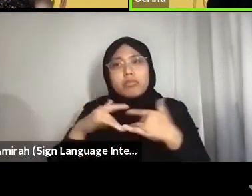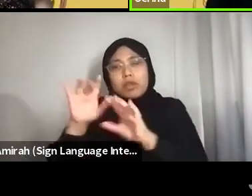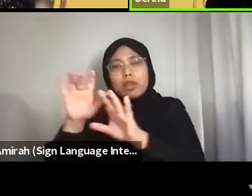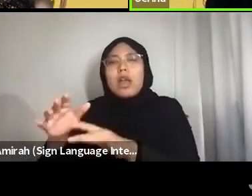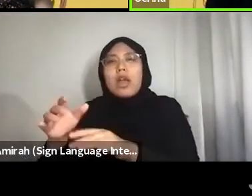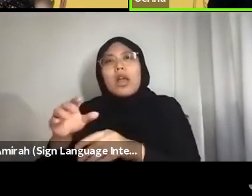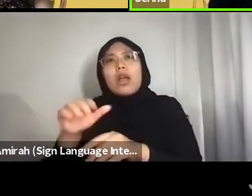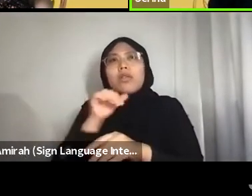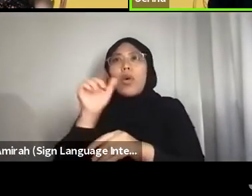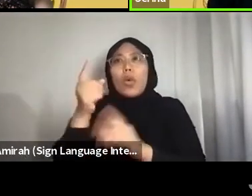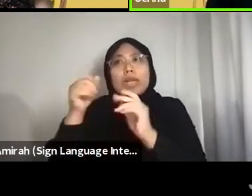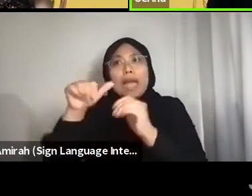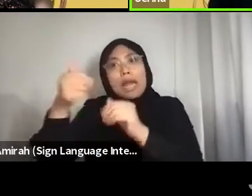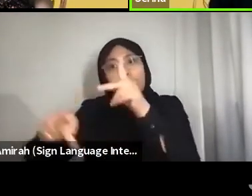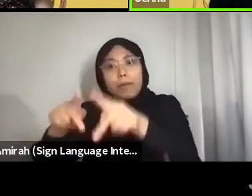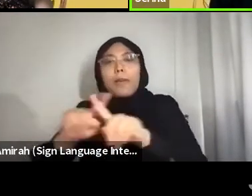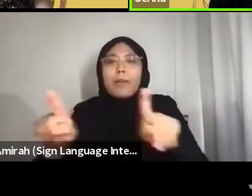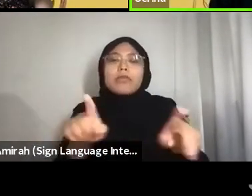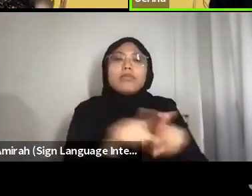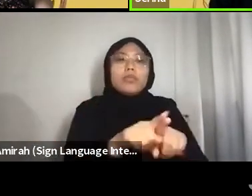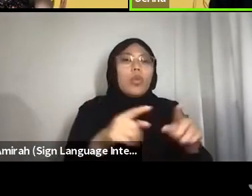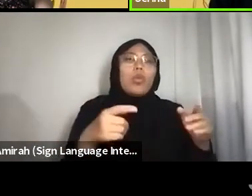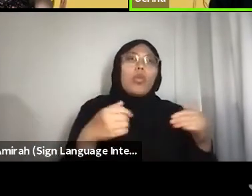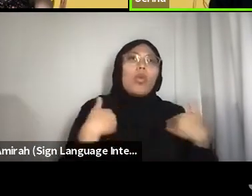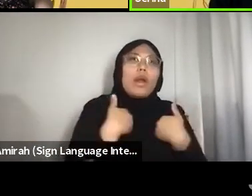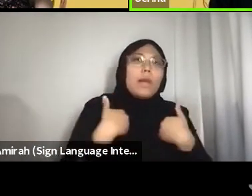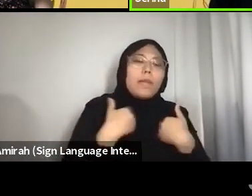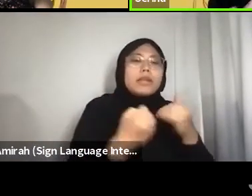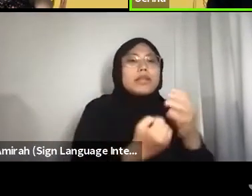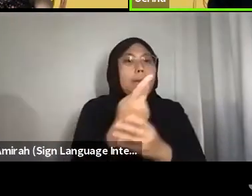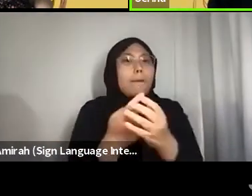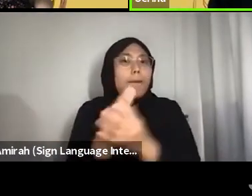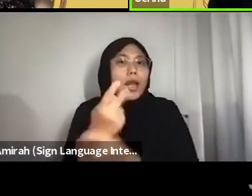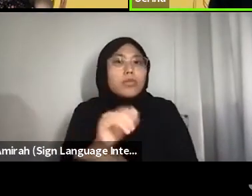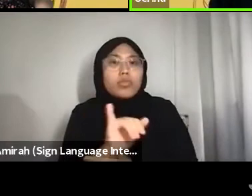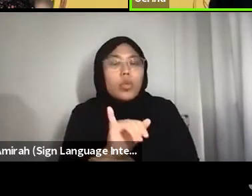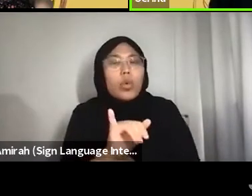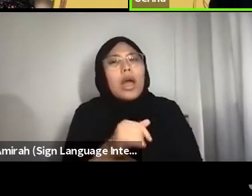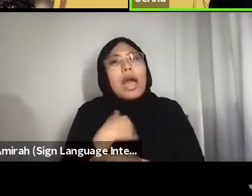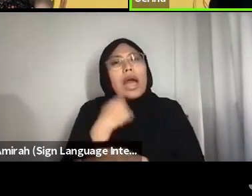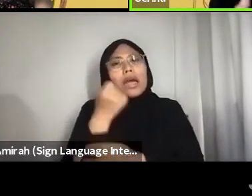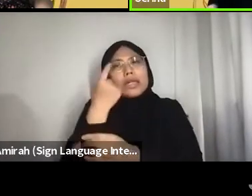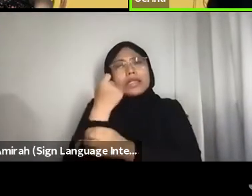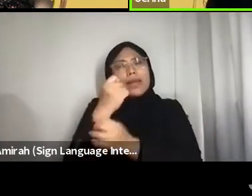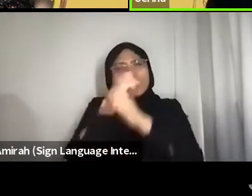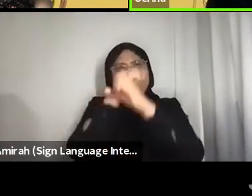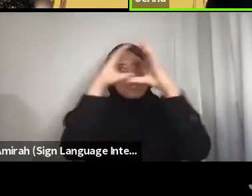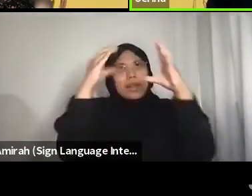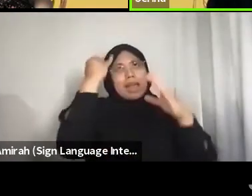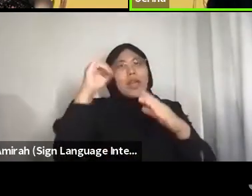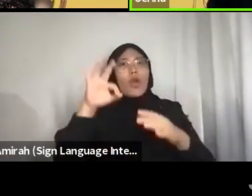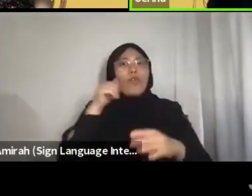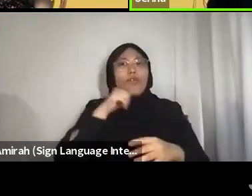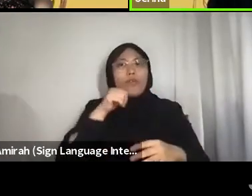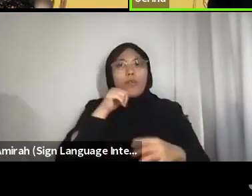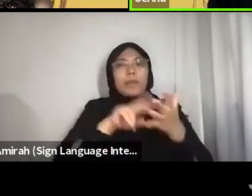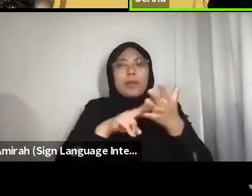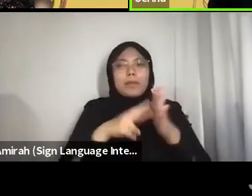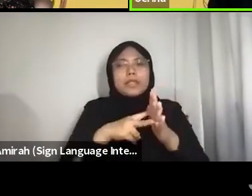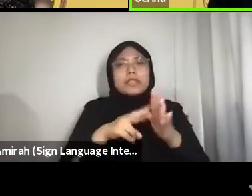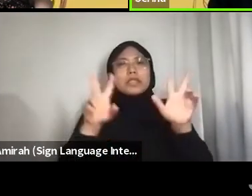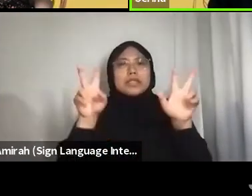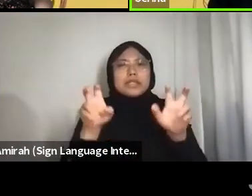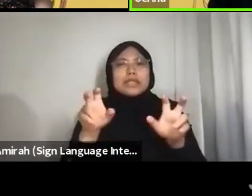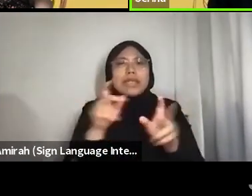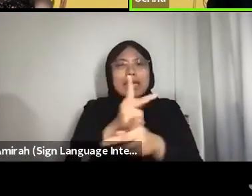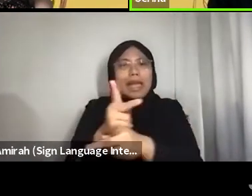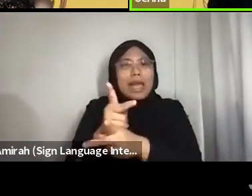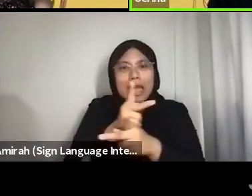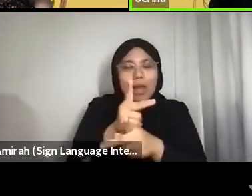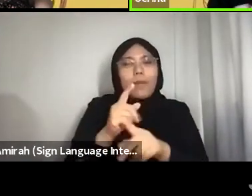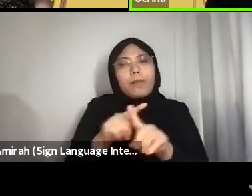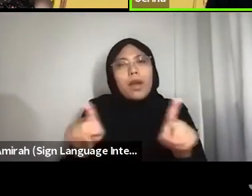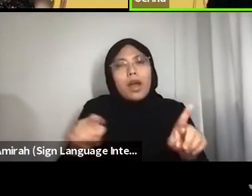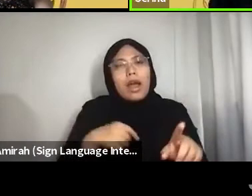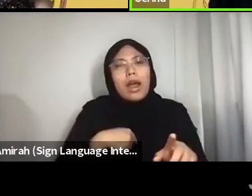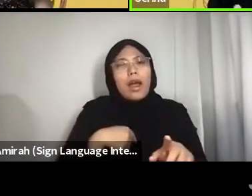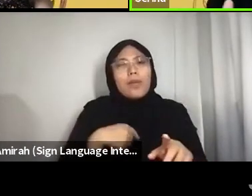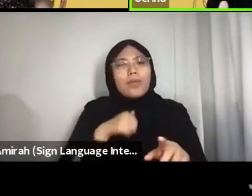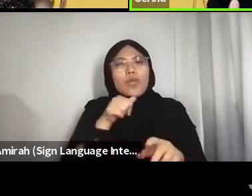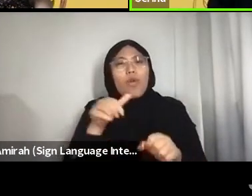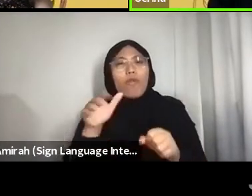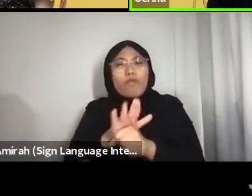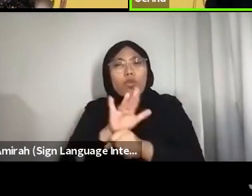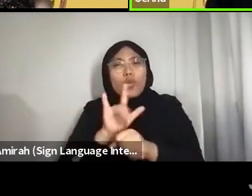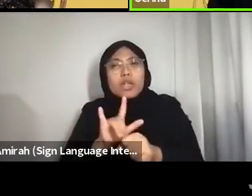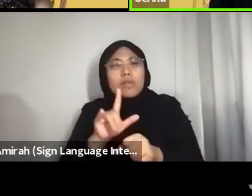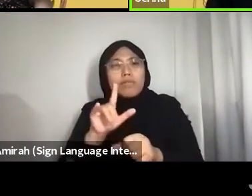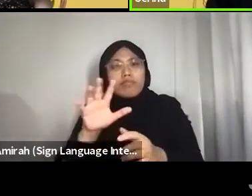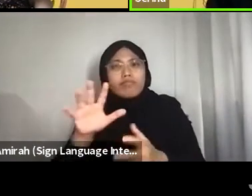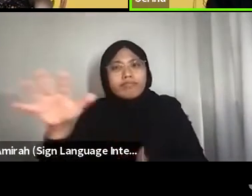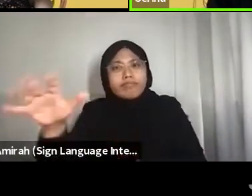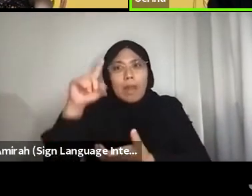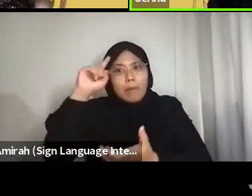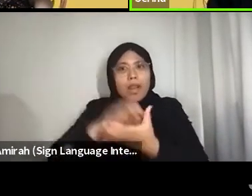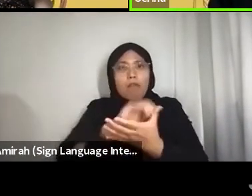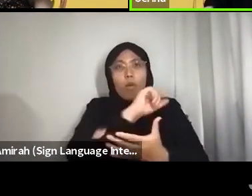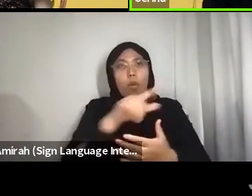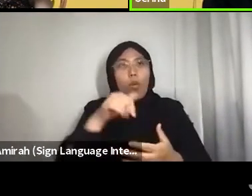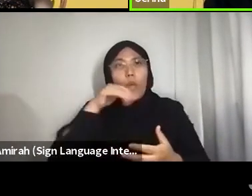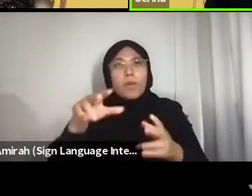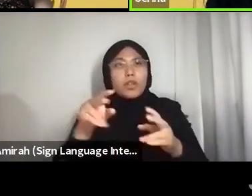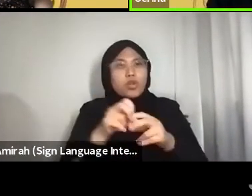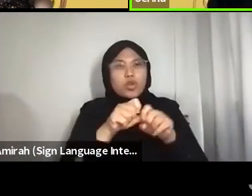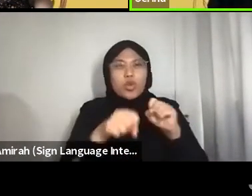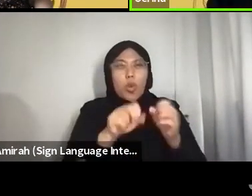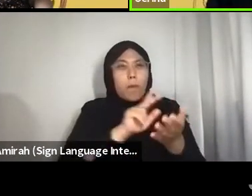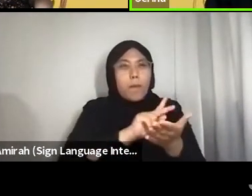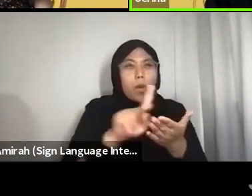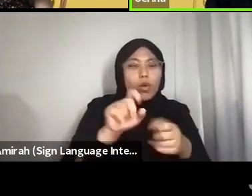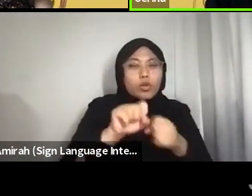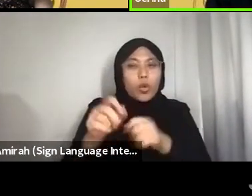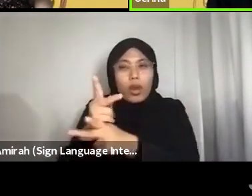I understand that the idea of a female is care but I’m not so wholeheartedly believing that all women are so pure and so caring because I’ve met some very evil women.